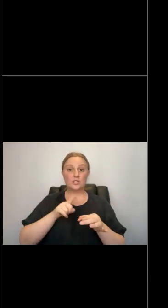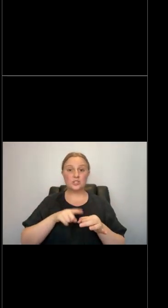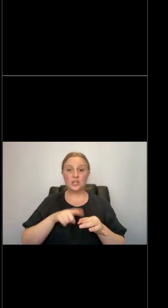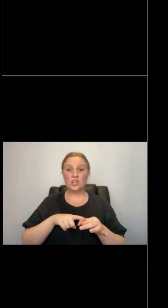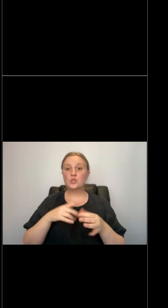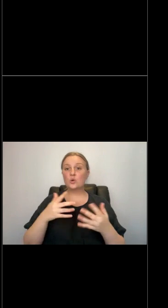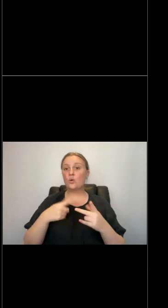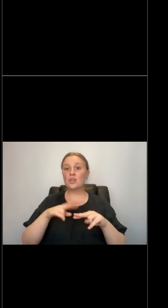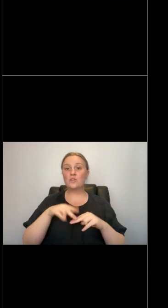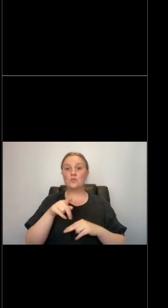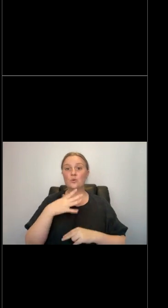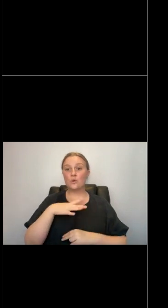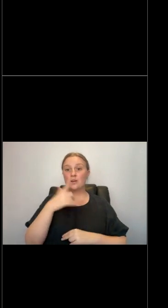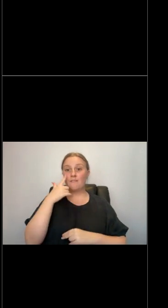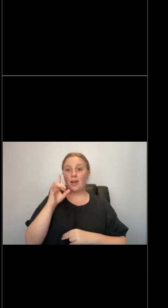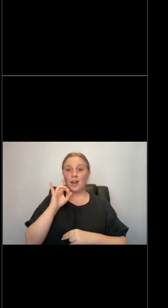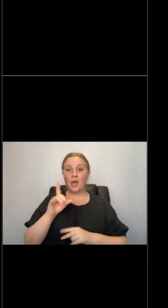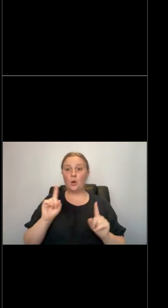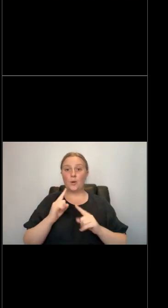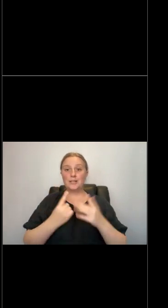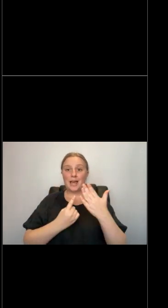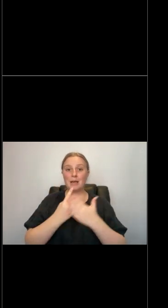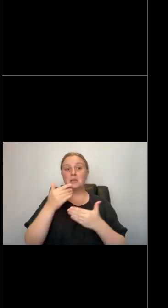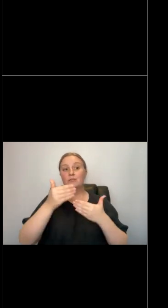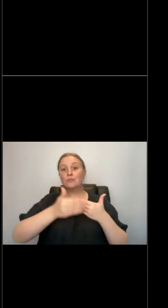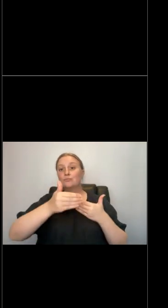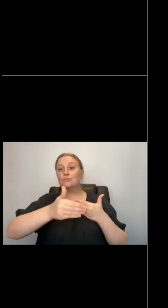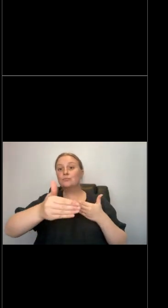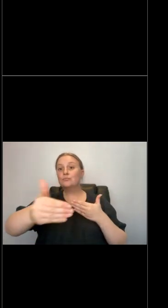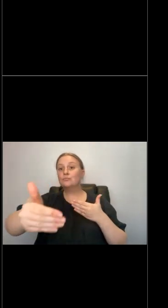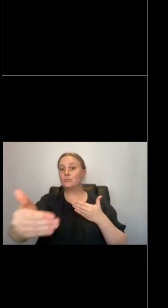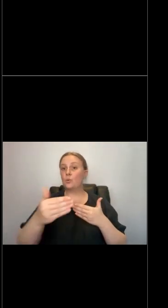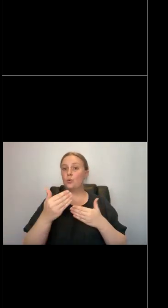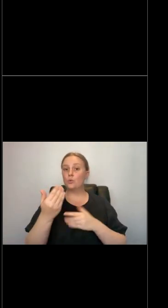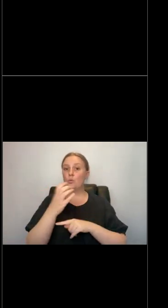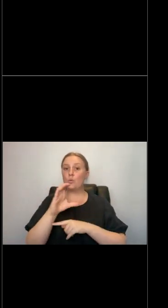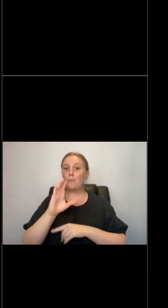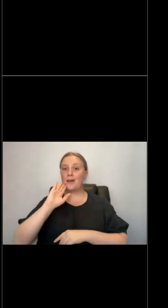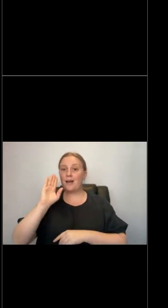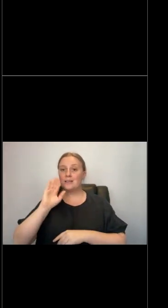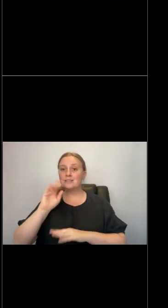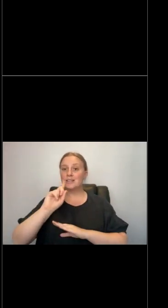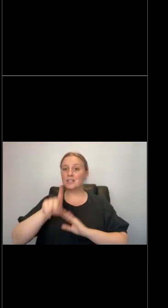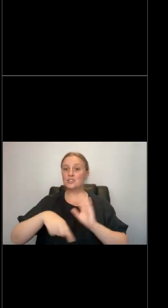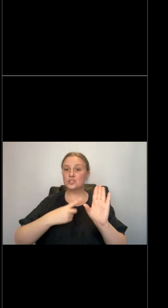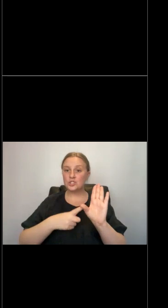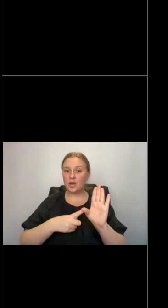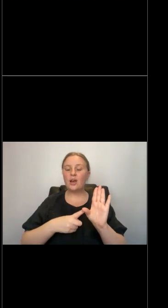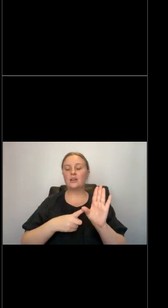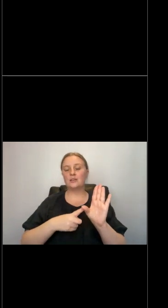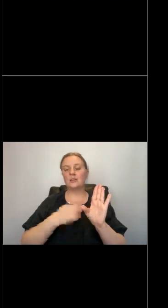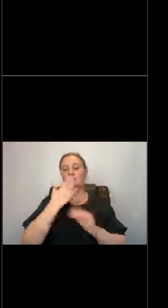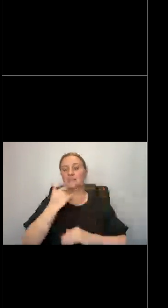what's in the webinar space next year, you can jump onto our website.